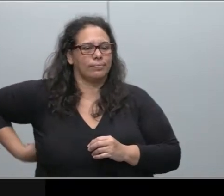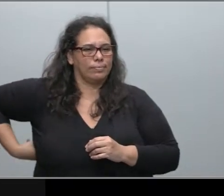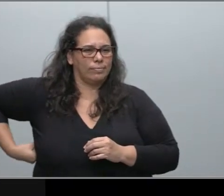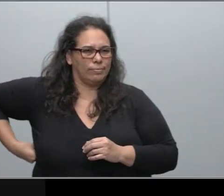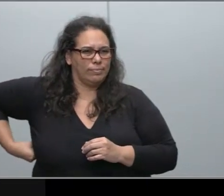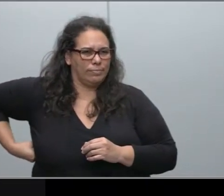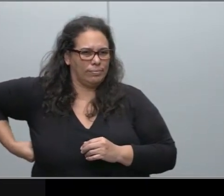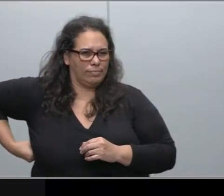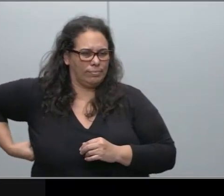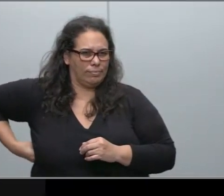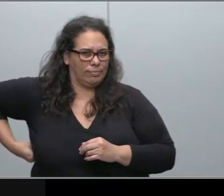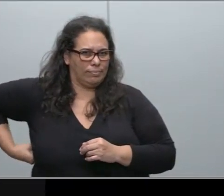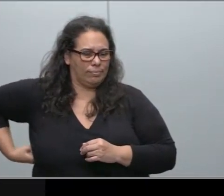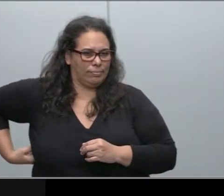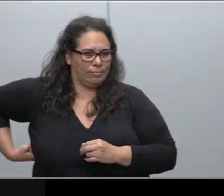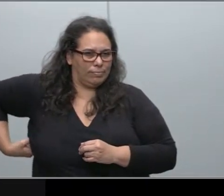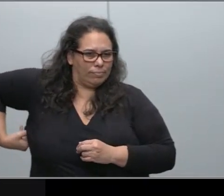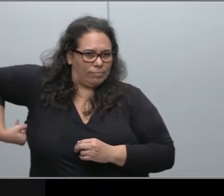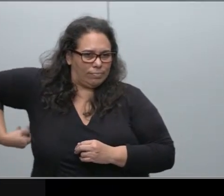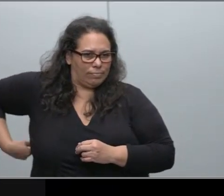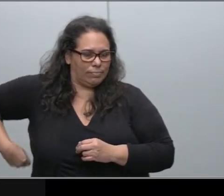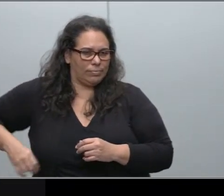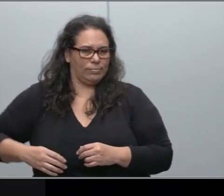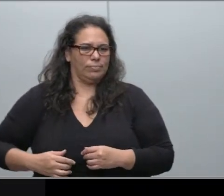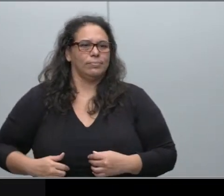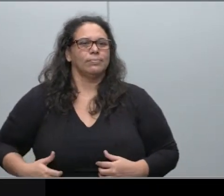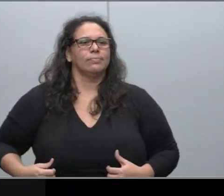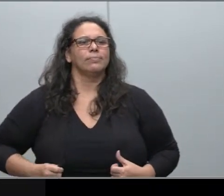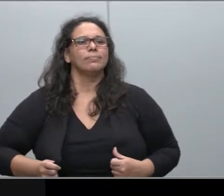And so if you don't get a chance to continue rating,